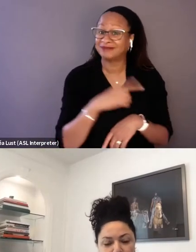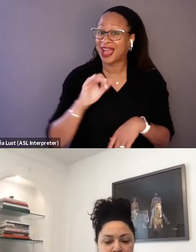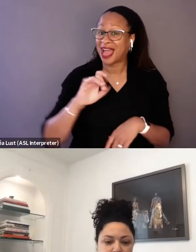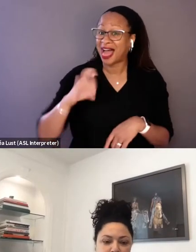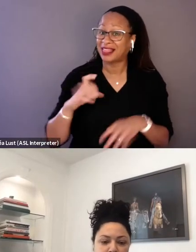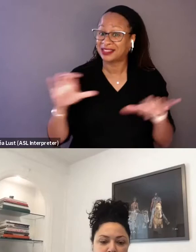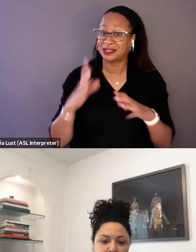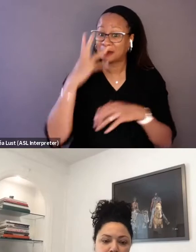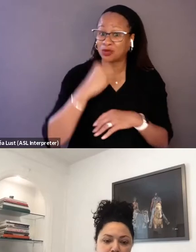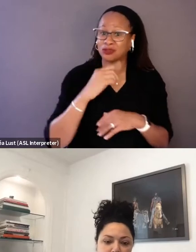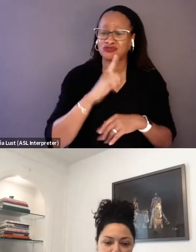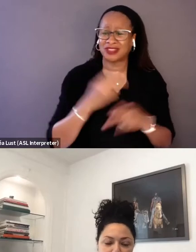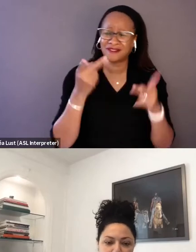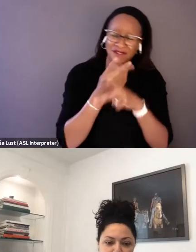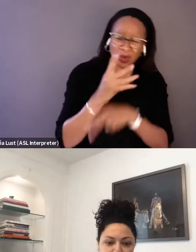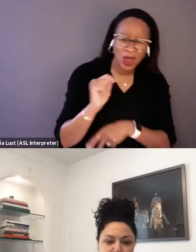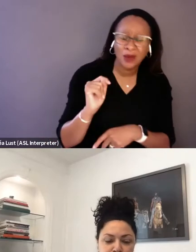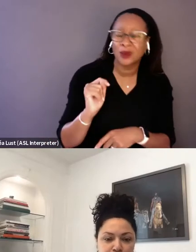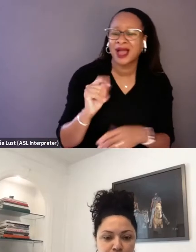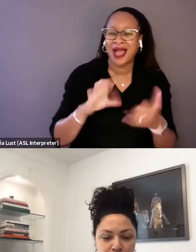was really figure out how to keep the sort of,